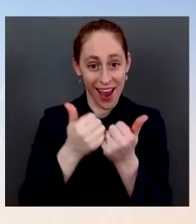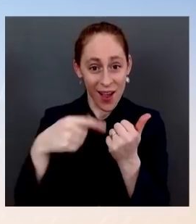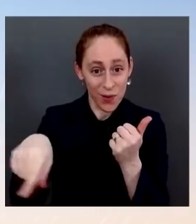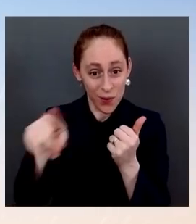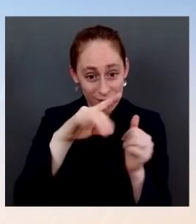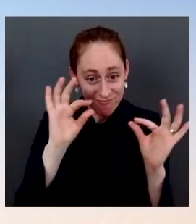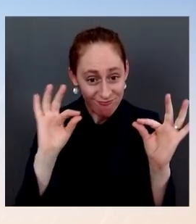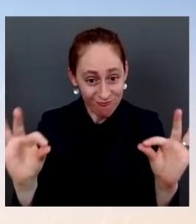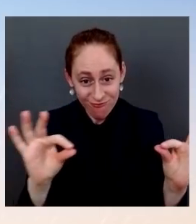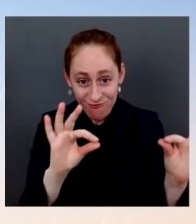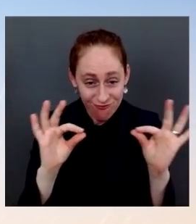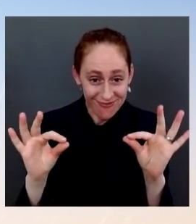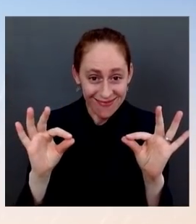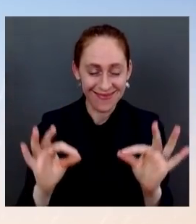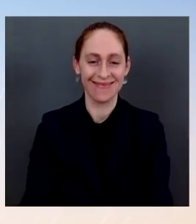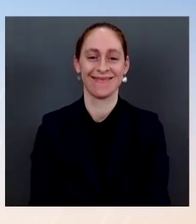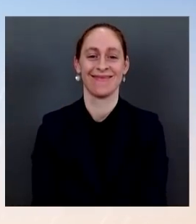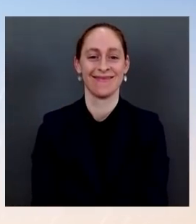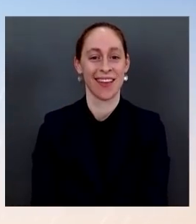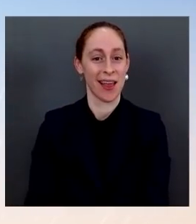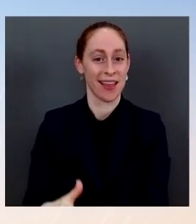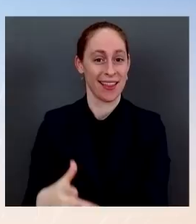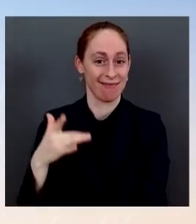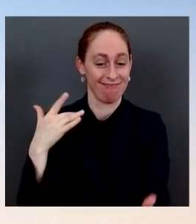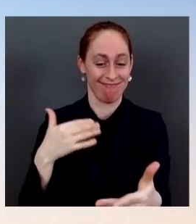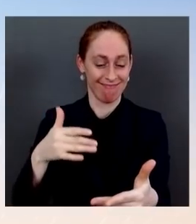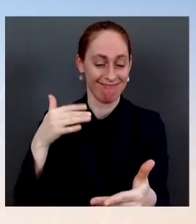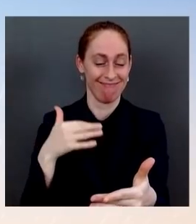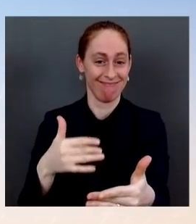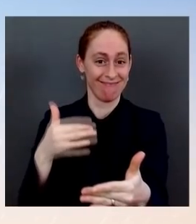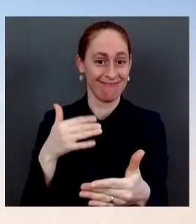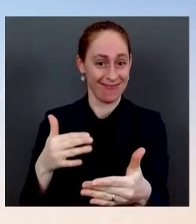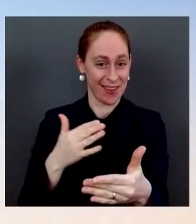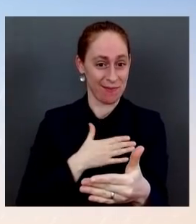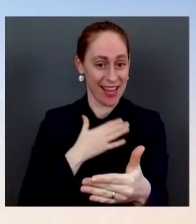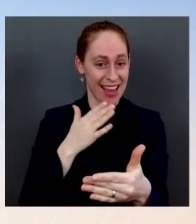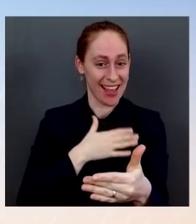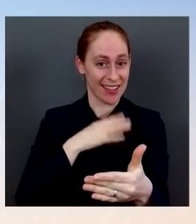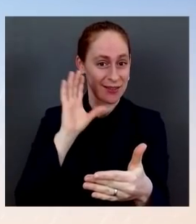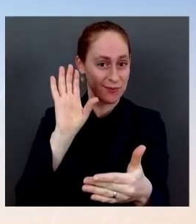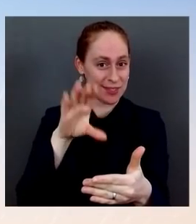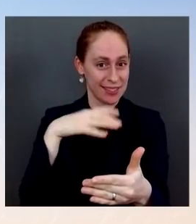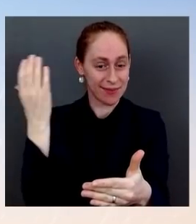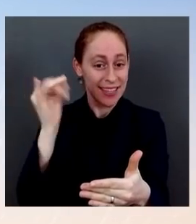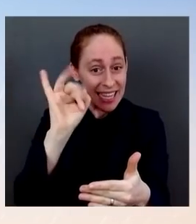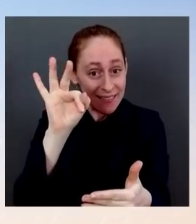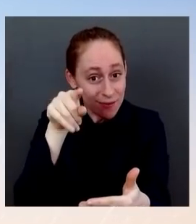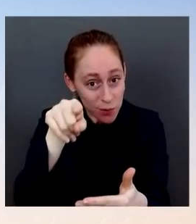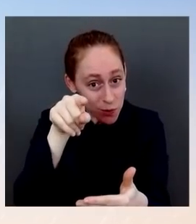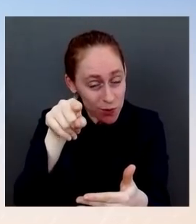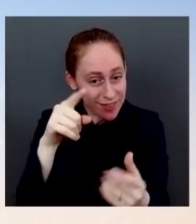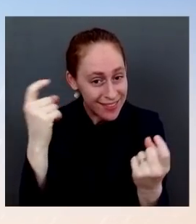for those who celebrate. The Press: Same to you. Ms. Psaki: Only the bold and brave here today. Okay, just a couple of items for you at the top.